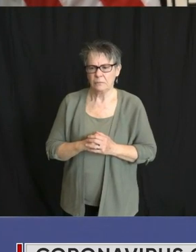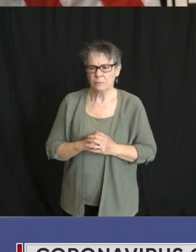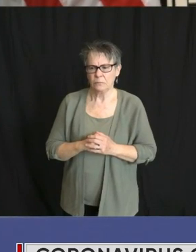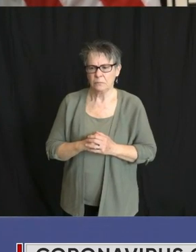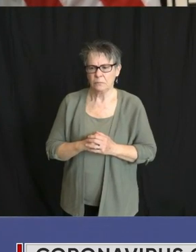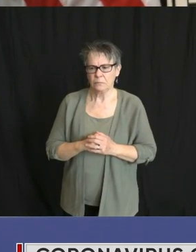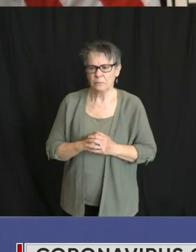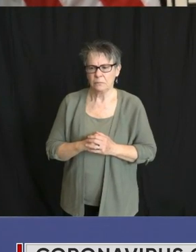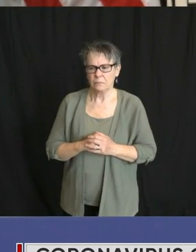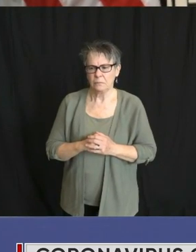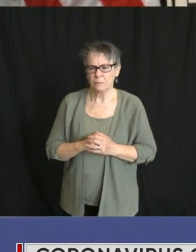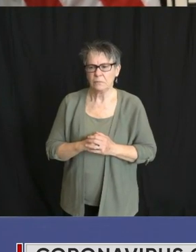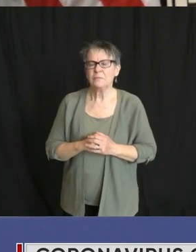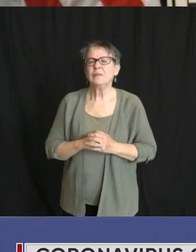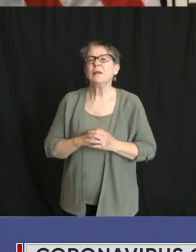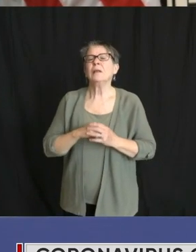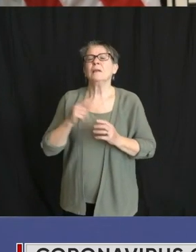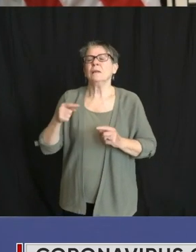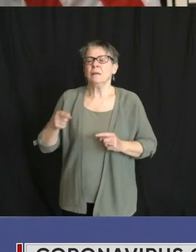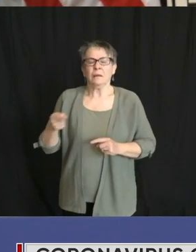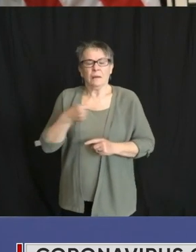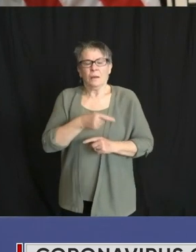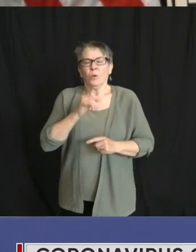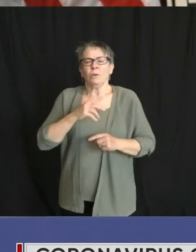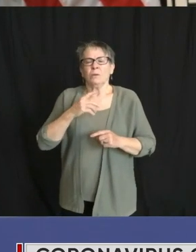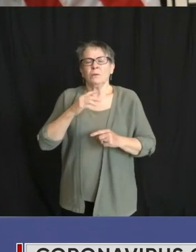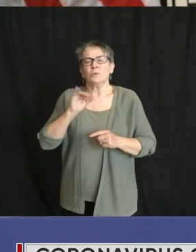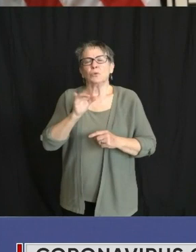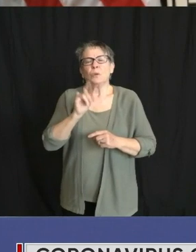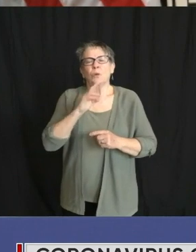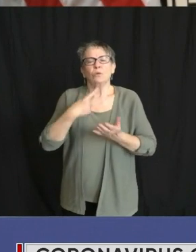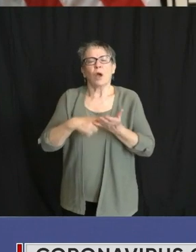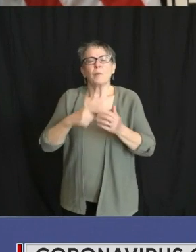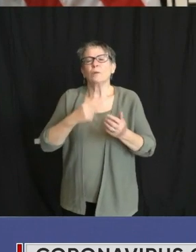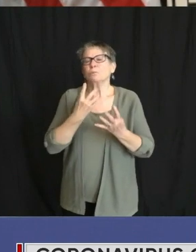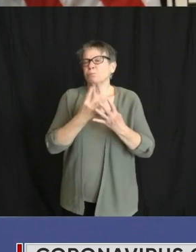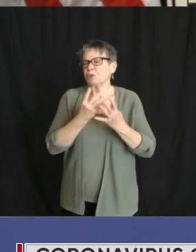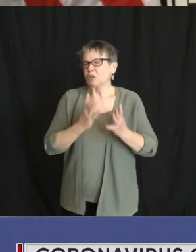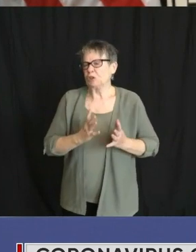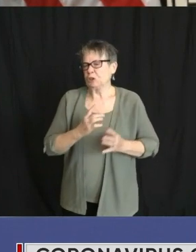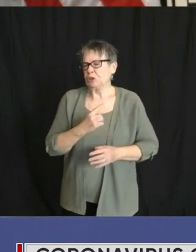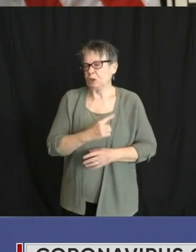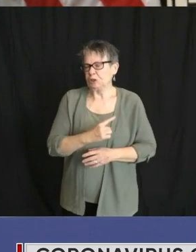RELEASE QUESTION AND JUDY, MAYBE YOU CAN HIT THE TESTING